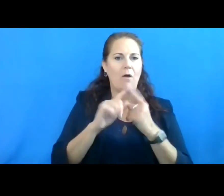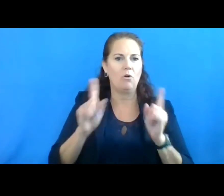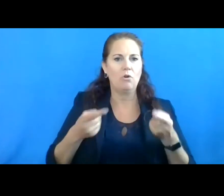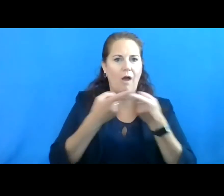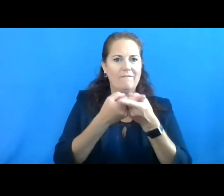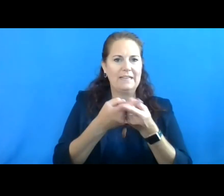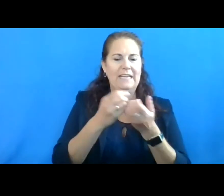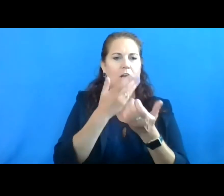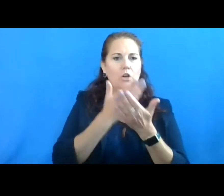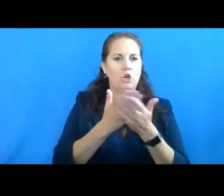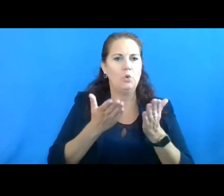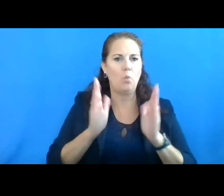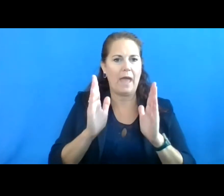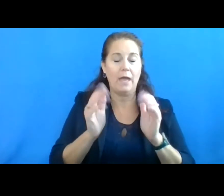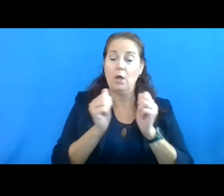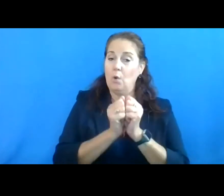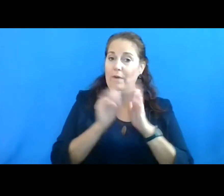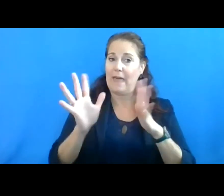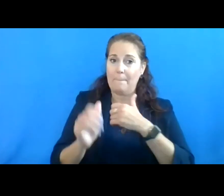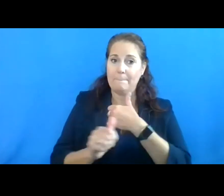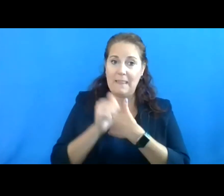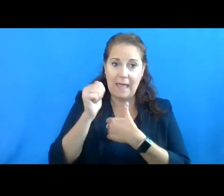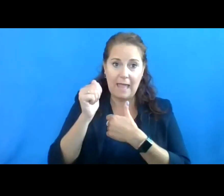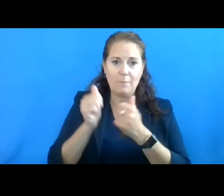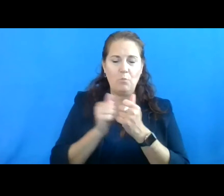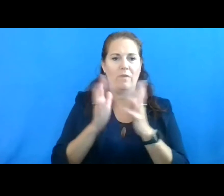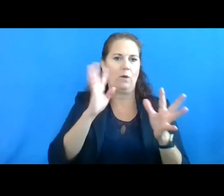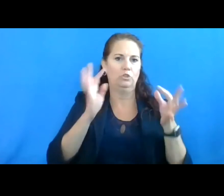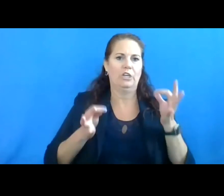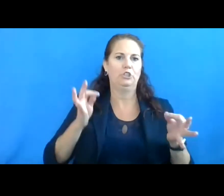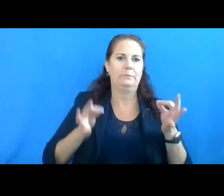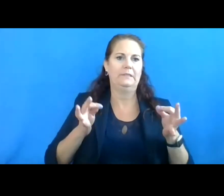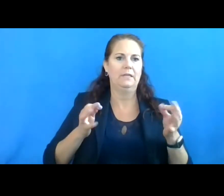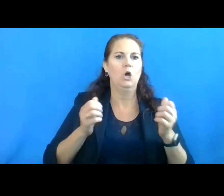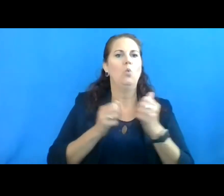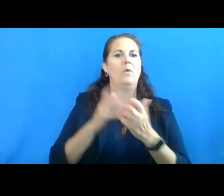way without blame, without judgment, and without criticism.